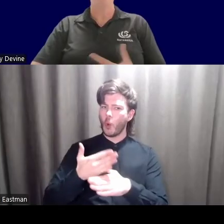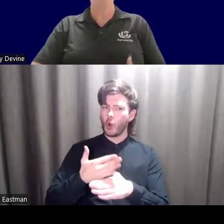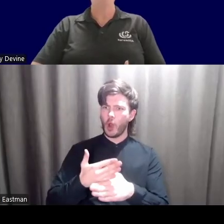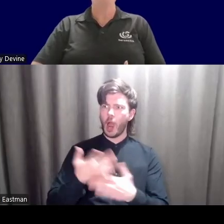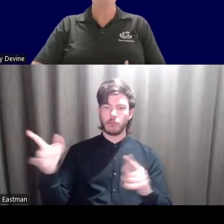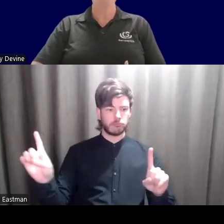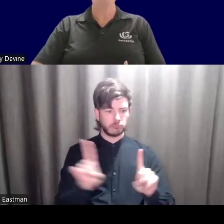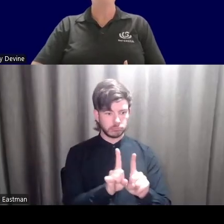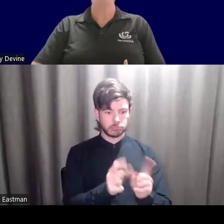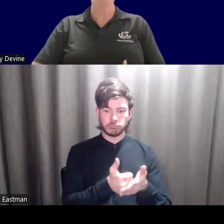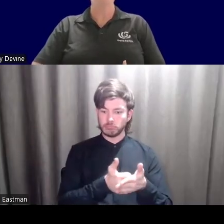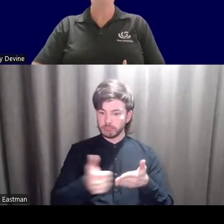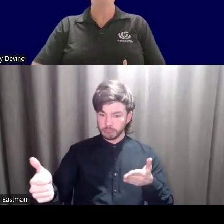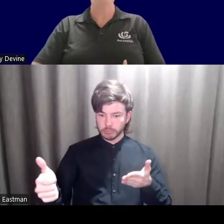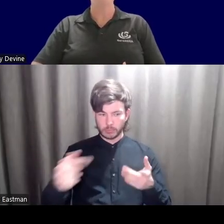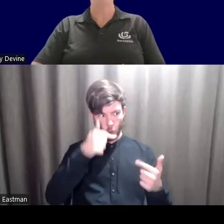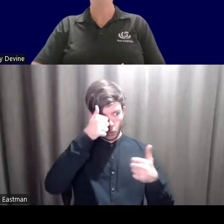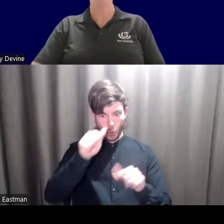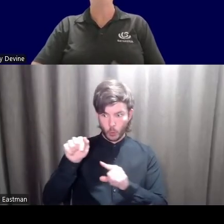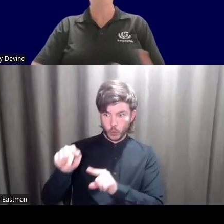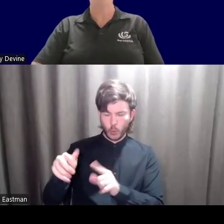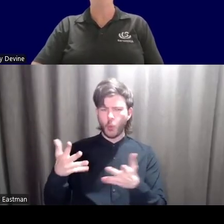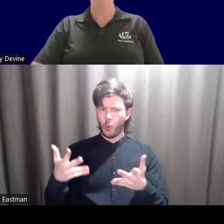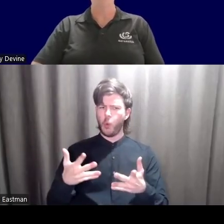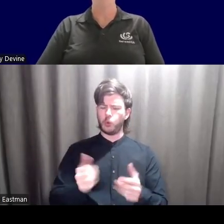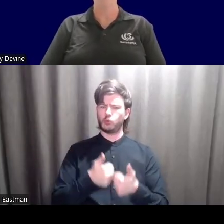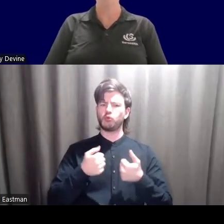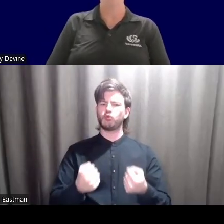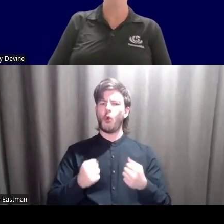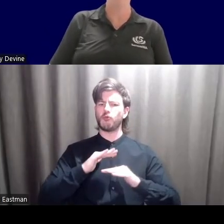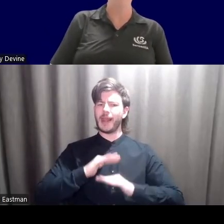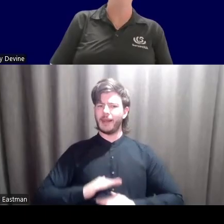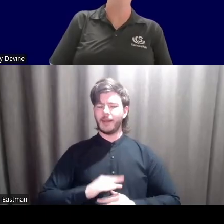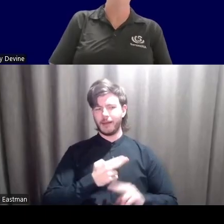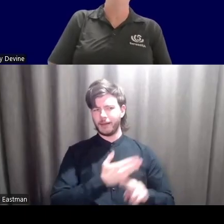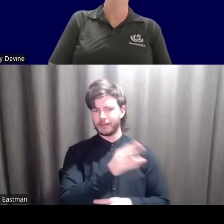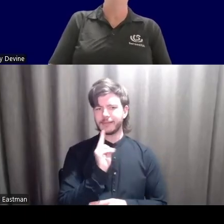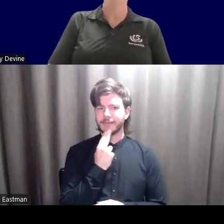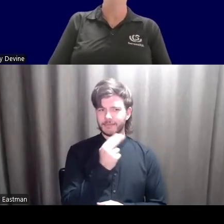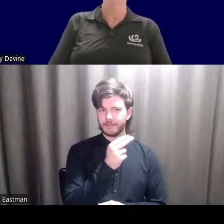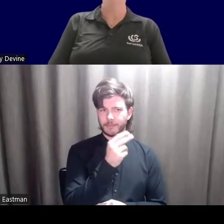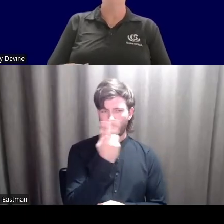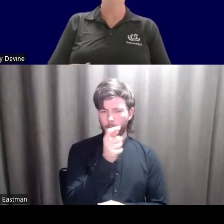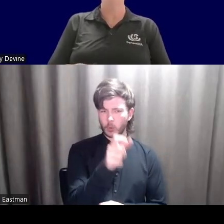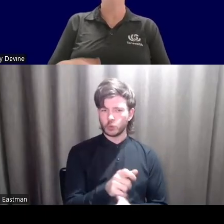become quite distressed, they might experience a lot of high staff turnover which can actually,